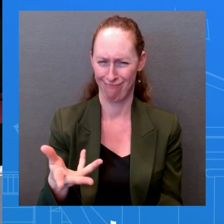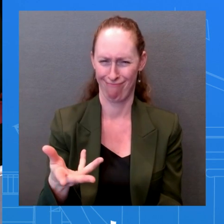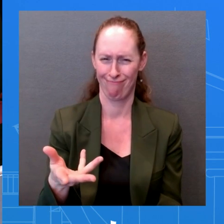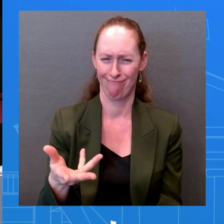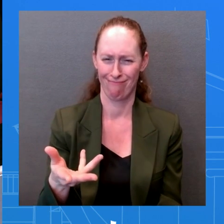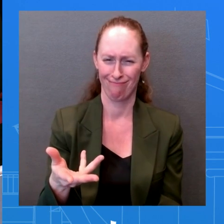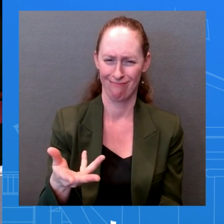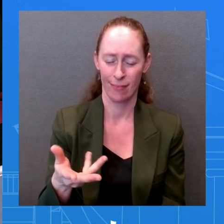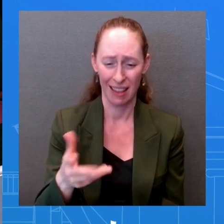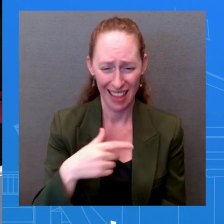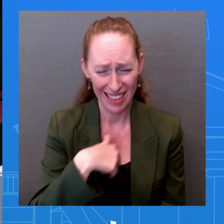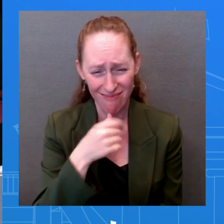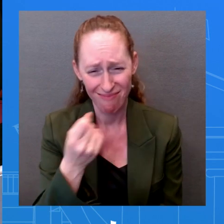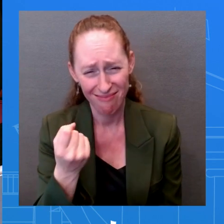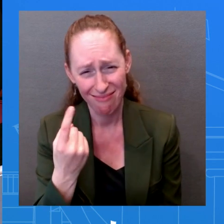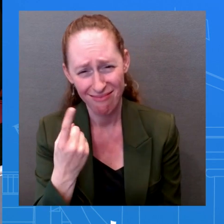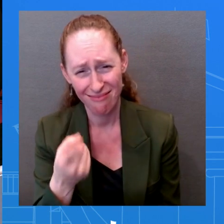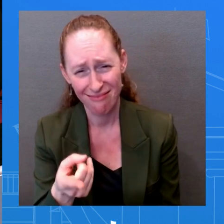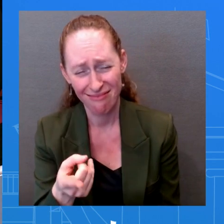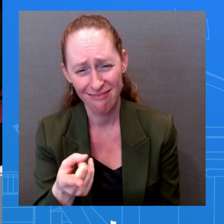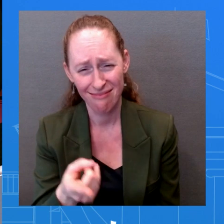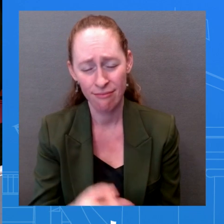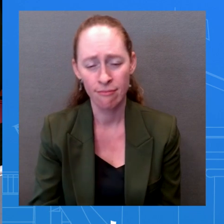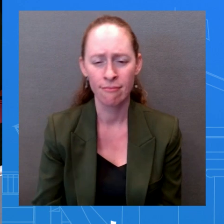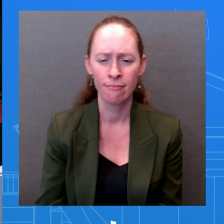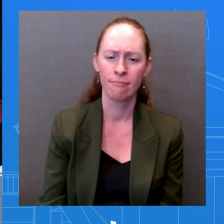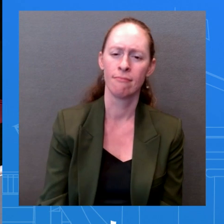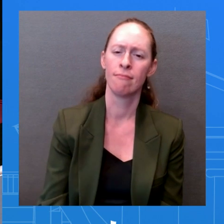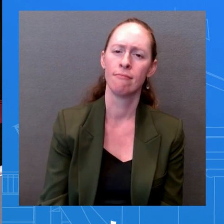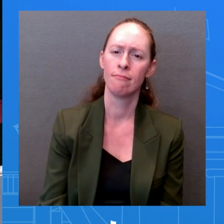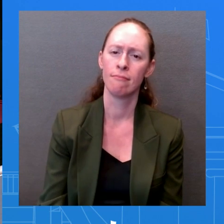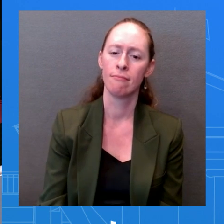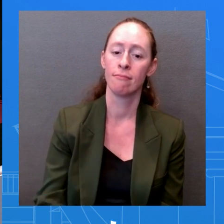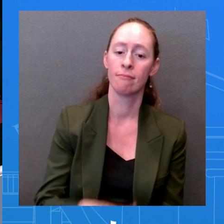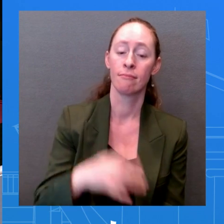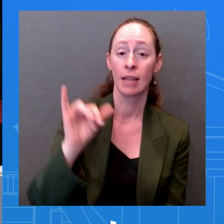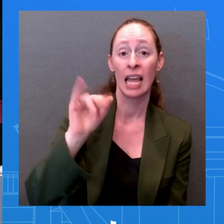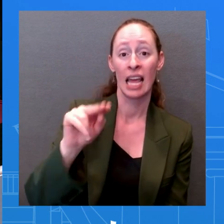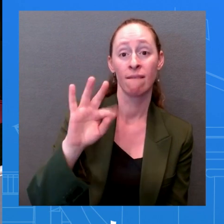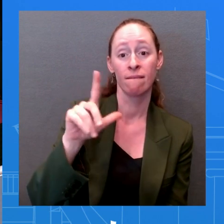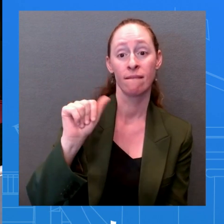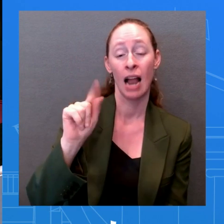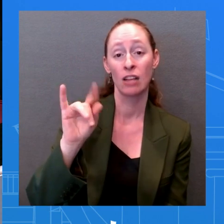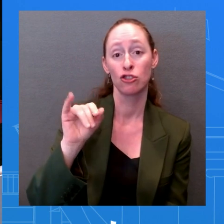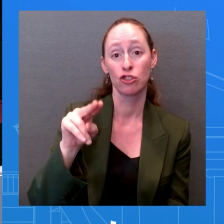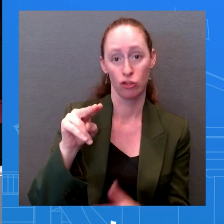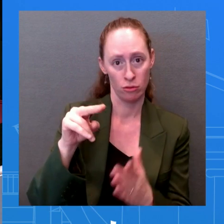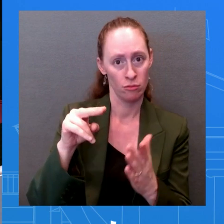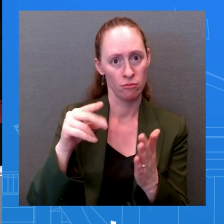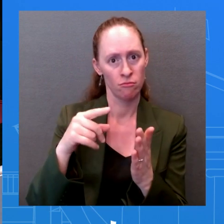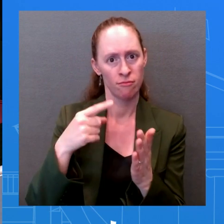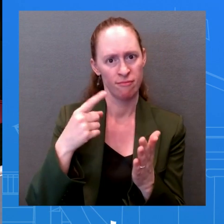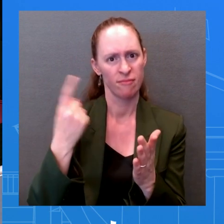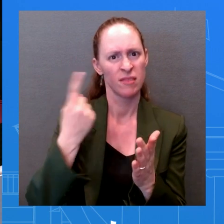The Press: He dismissed the inflation report. He said he wasn't worried about it. We're talking about one tenth of one percentage.